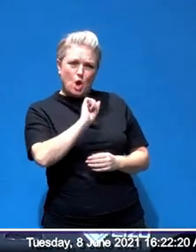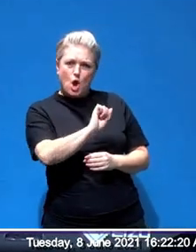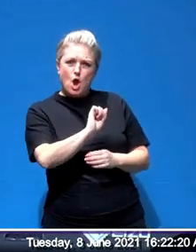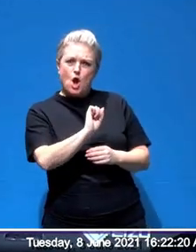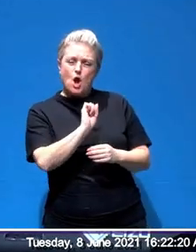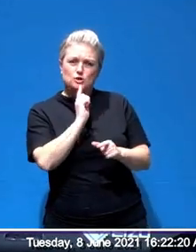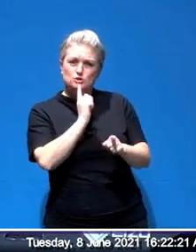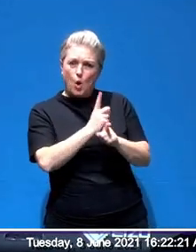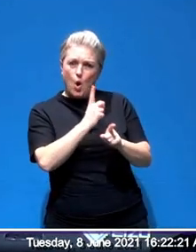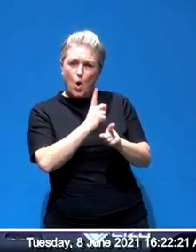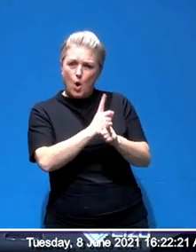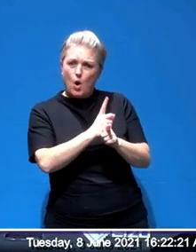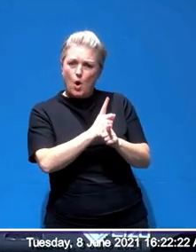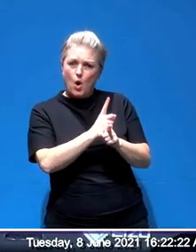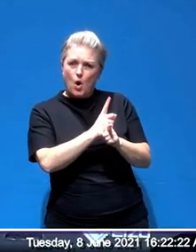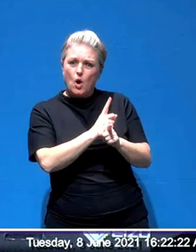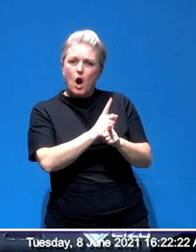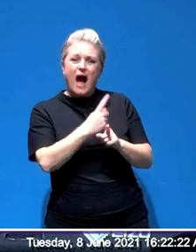to Ms Bennett, and it is relevant to this topic.